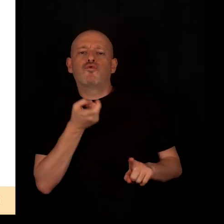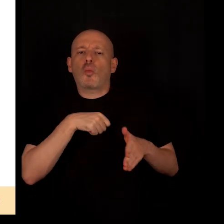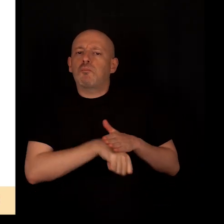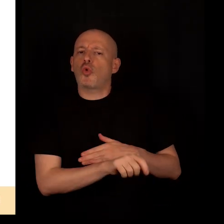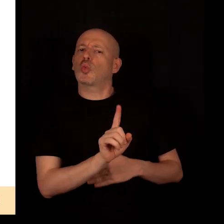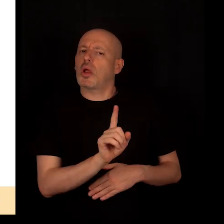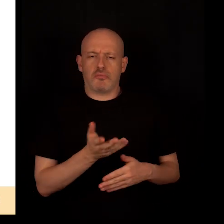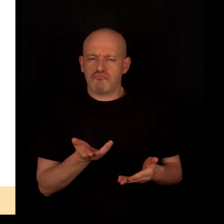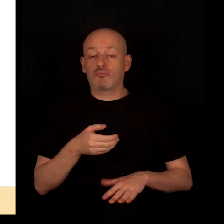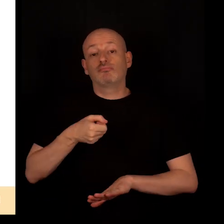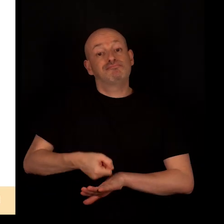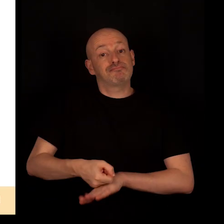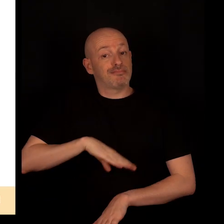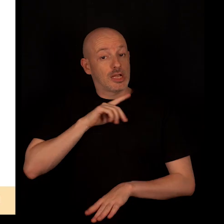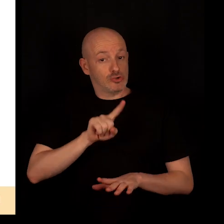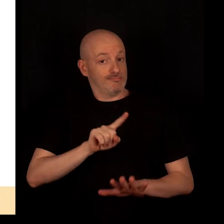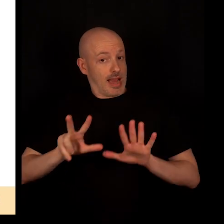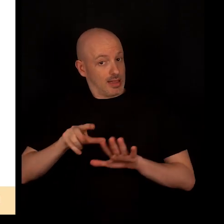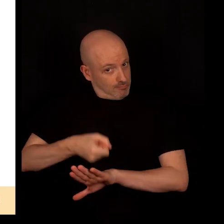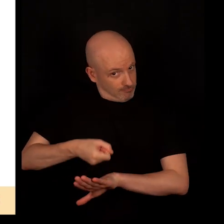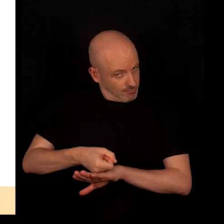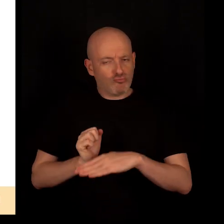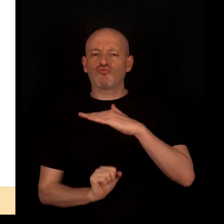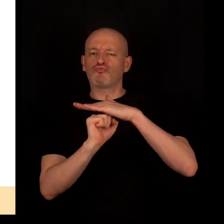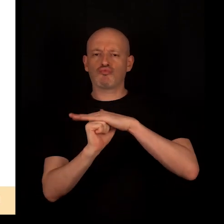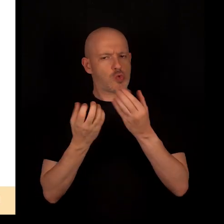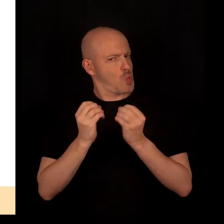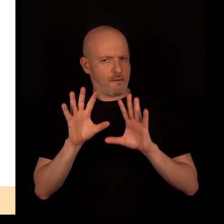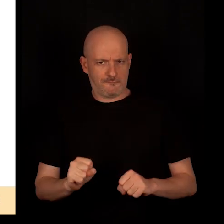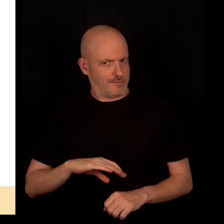And they should be at least 18 years old, with no upper age limit.